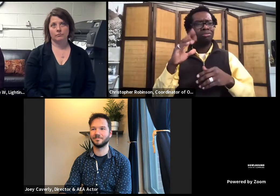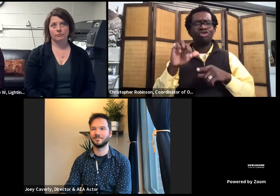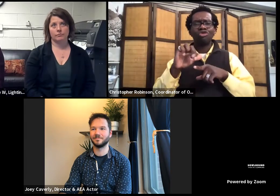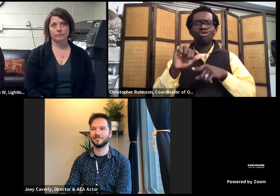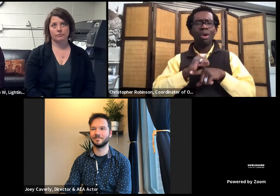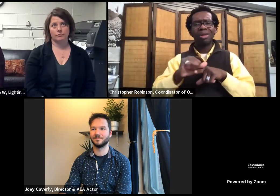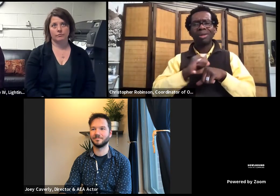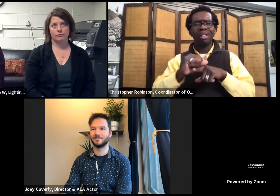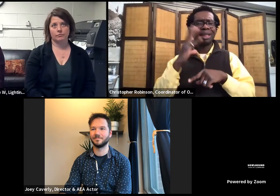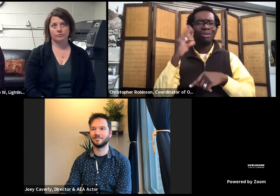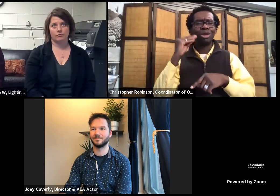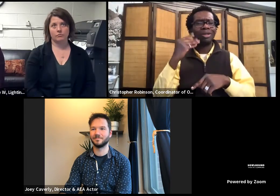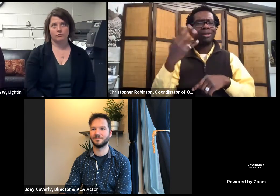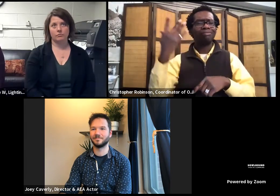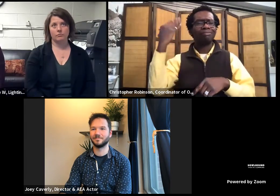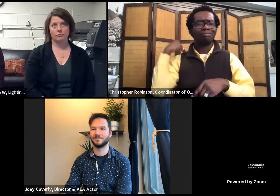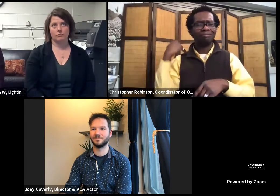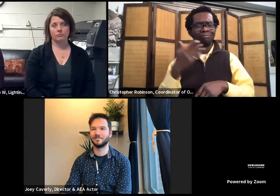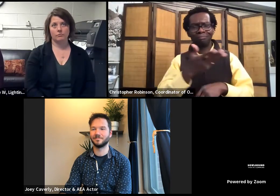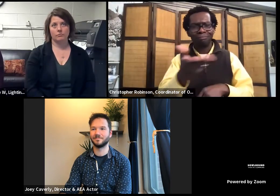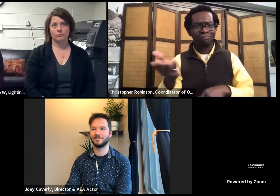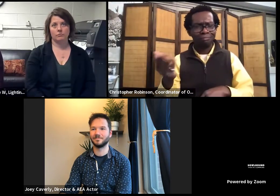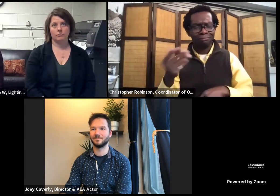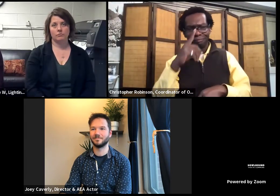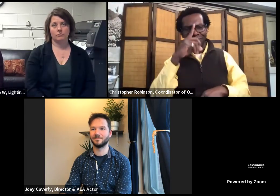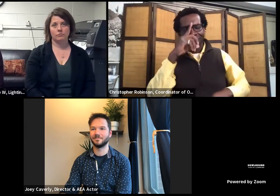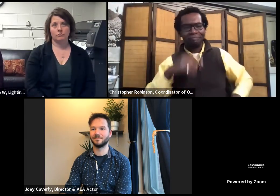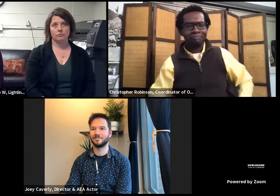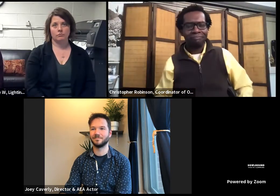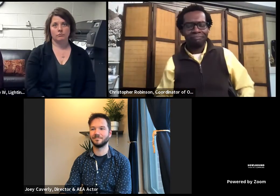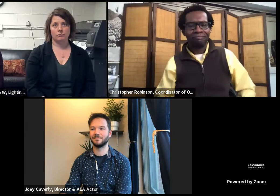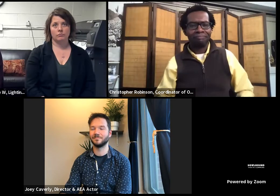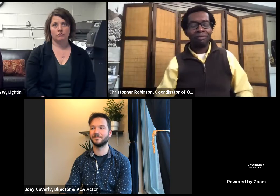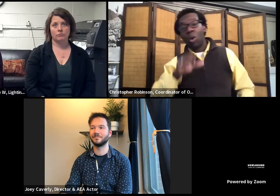And some of you are rehearsal experience, other productions you've been in.